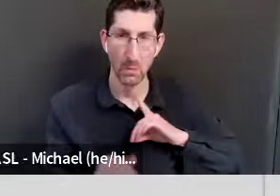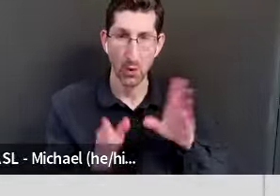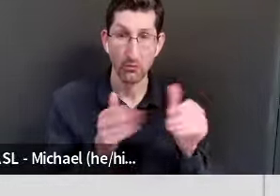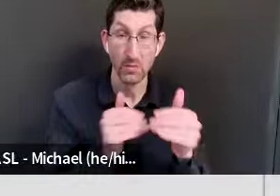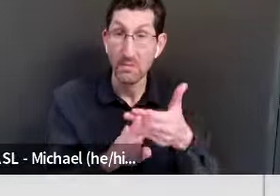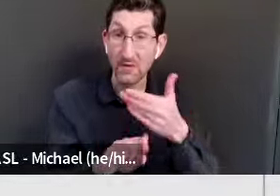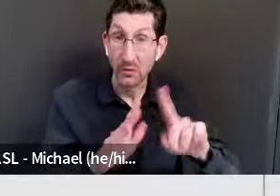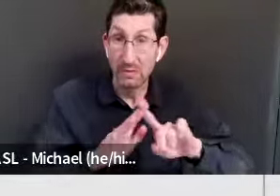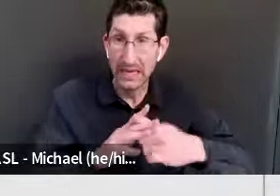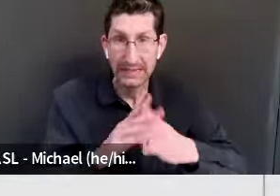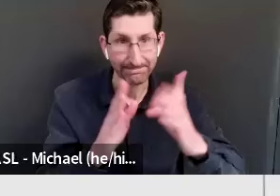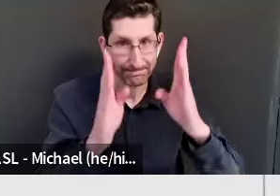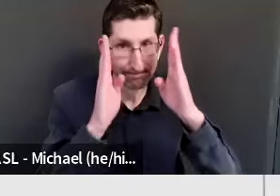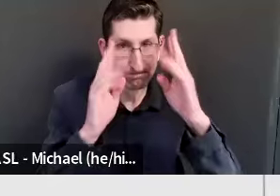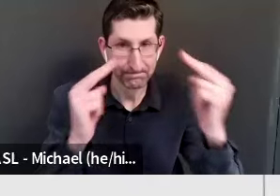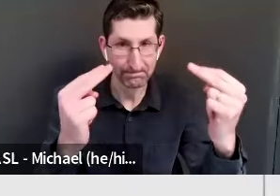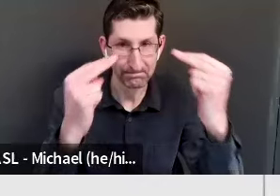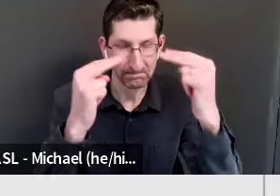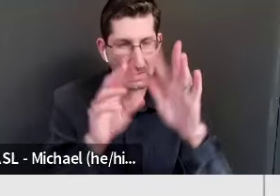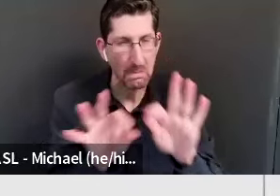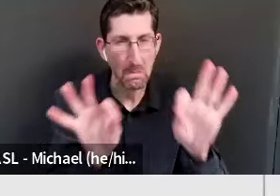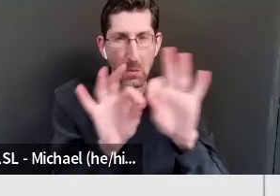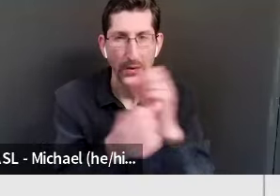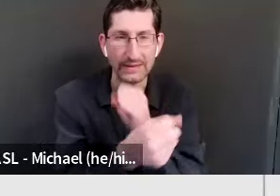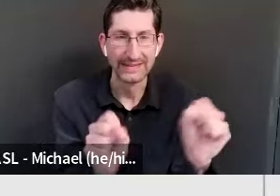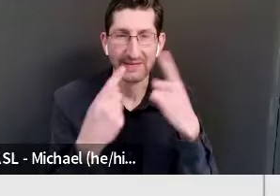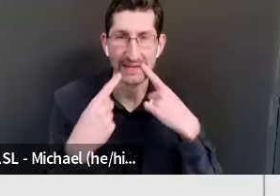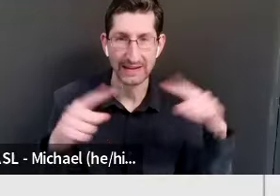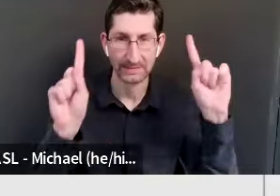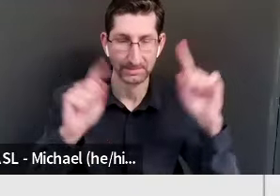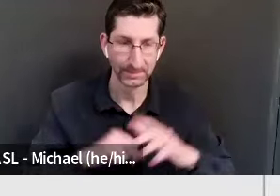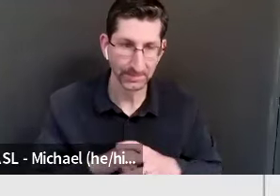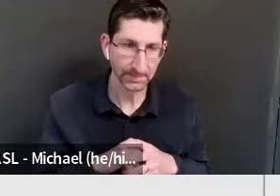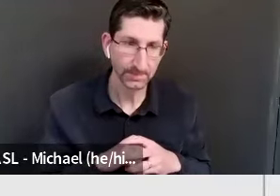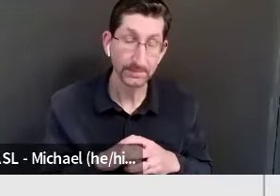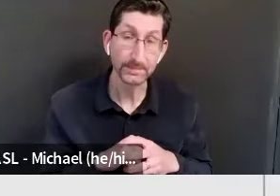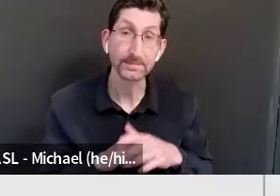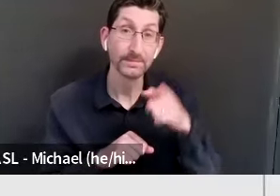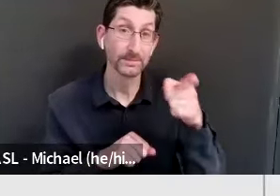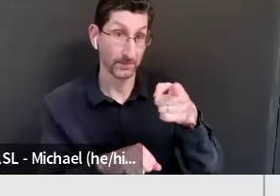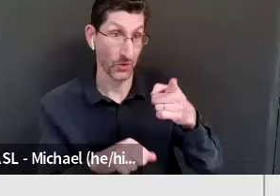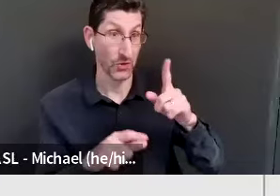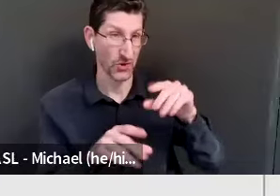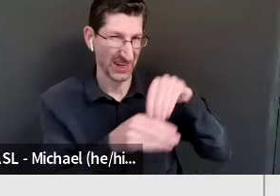RTICIAPTE IN A RECORDED EVENT. IF YOU ARE NOT COMFORTABLE BEING RECORDED, TURN OFF THE CAMERA AND KEEP THE MICROPHONE MUTED OR EXCUSE YOURSELF FROM THE MEETING. I'M GOING TO HAVE KUNTHEA PLAY US A SAFETY BRIEFING. BEFORE WE BEGIN, PLEASE PAY ATTENTION TO THE IMPORTANT SAFETY ANNOUNCEMENT.